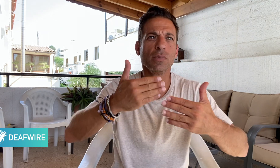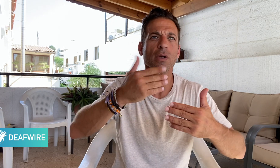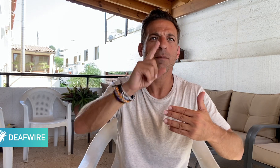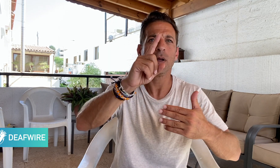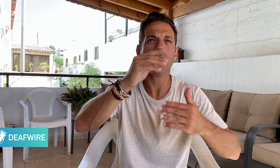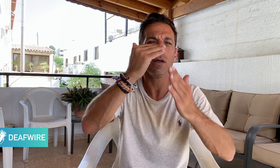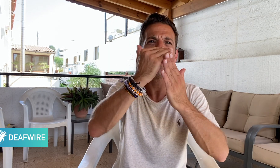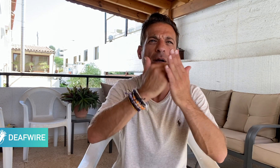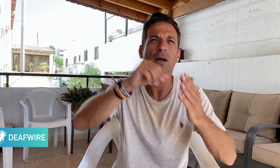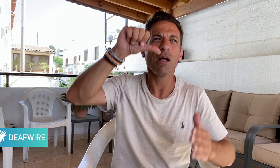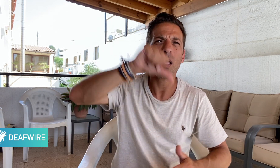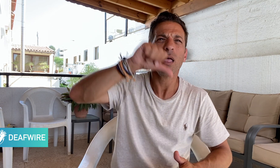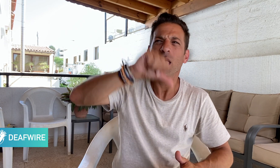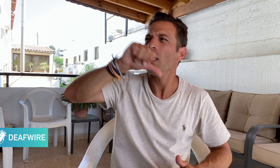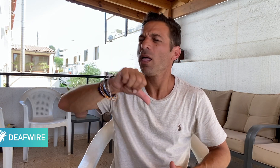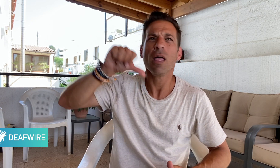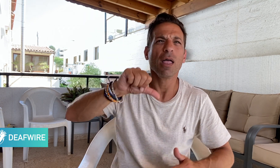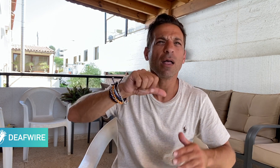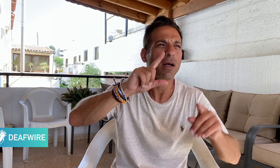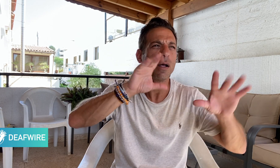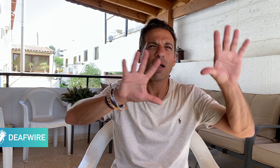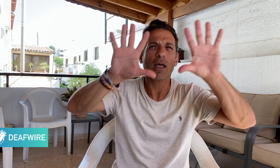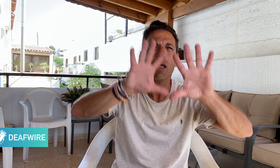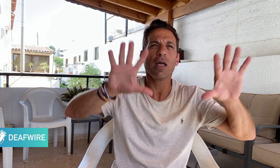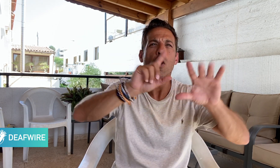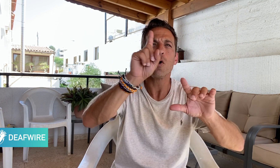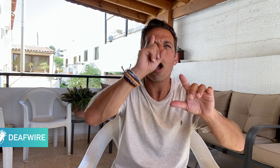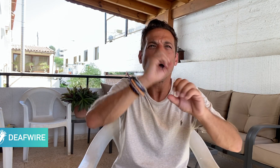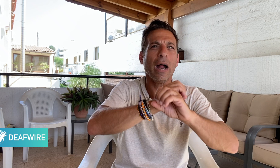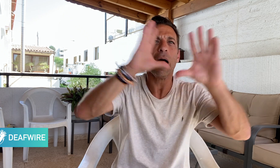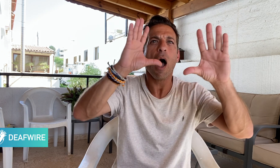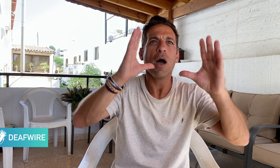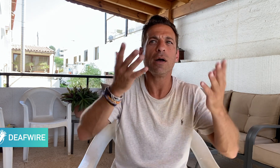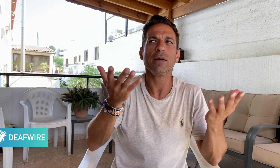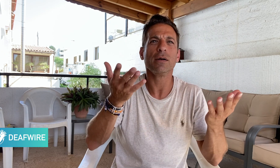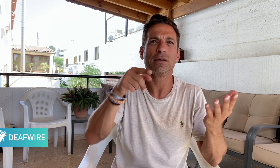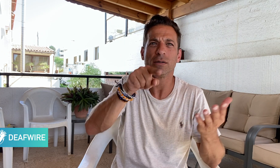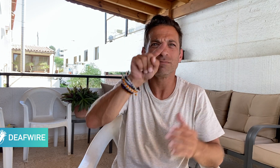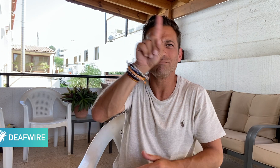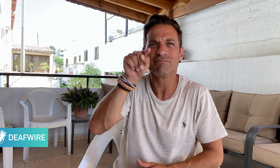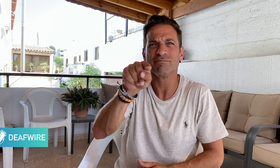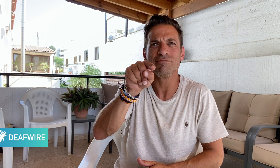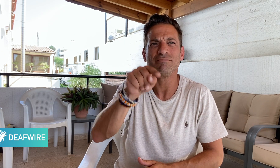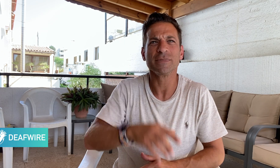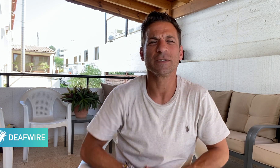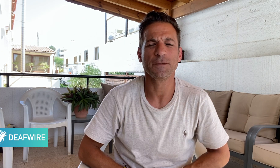but still accurately?